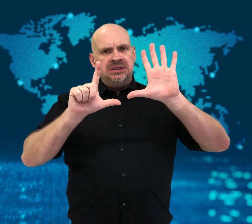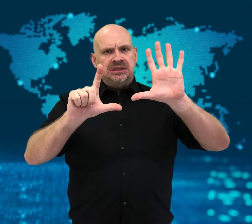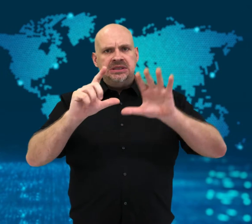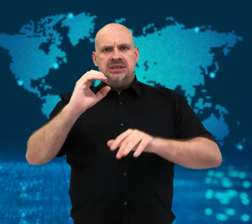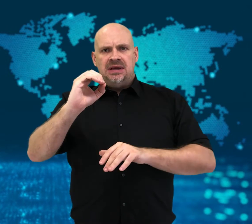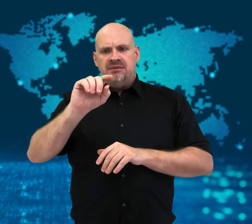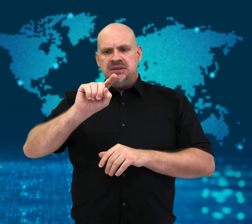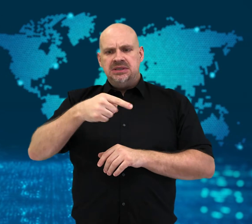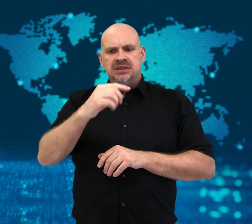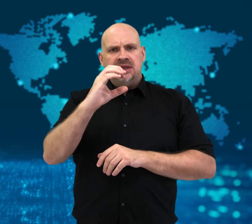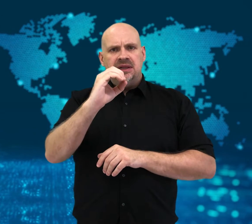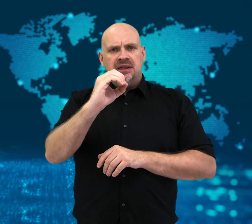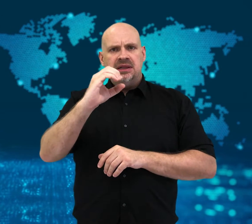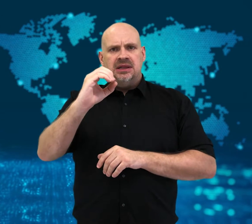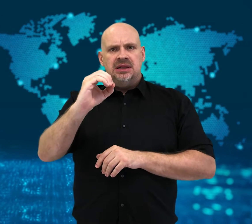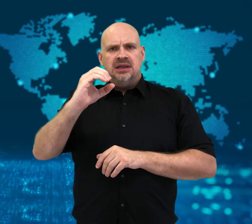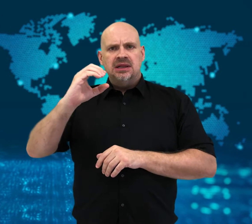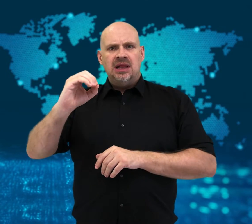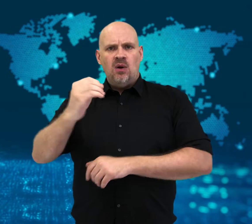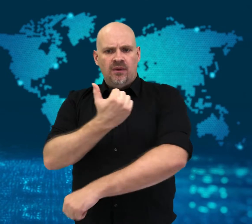in early April.